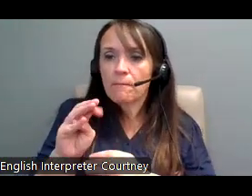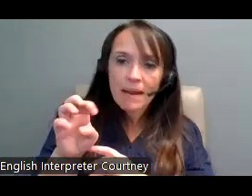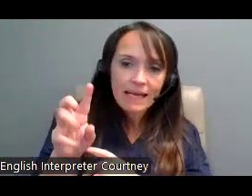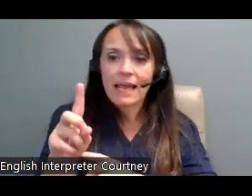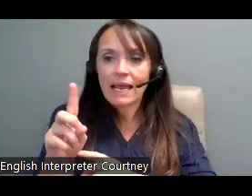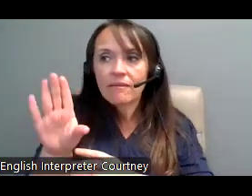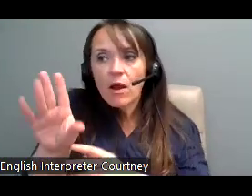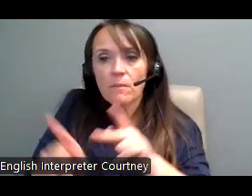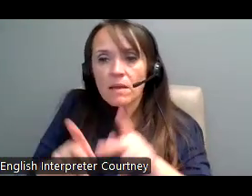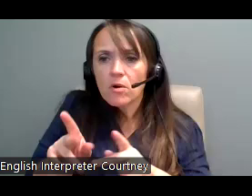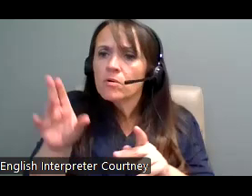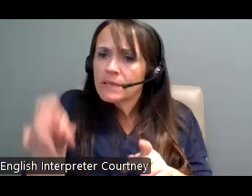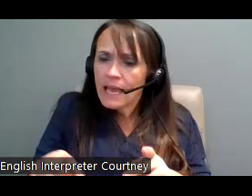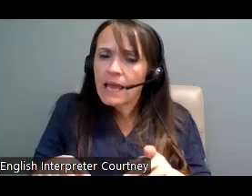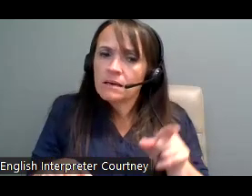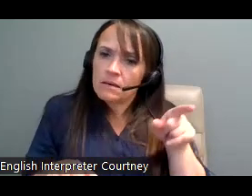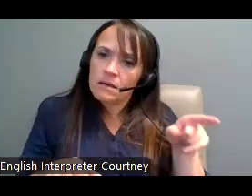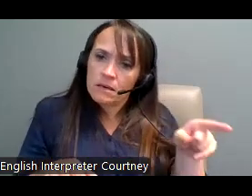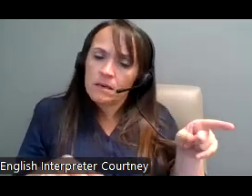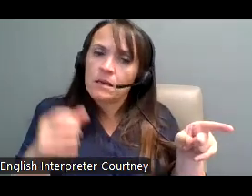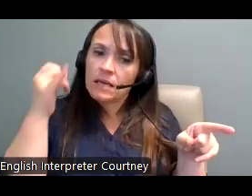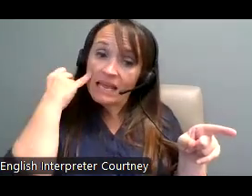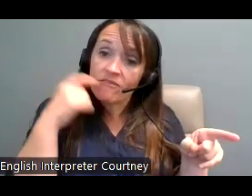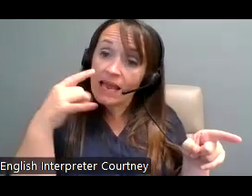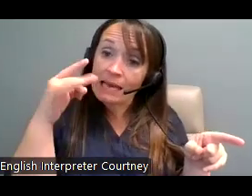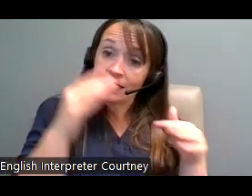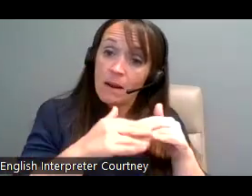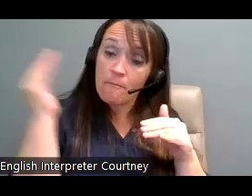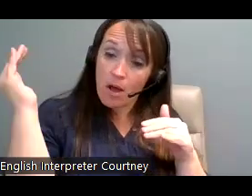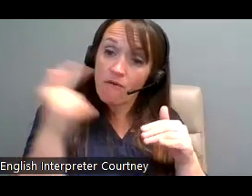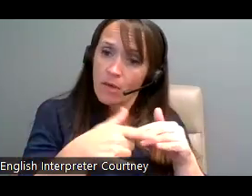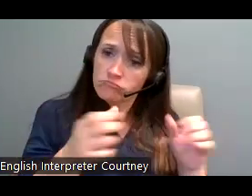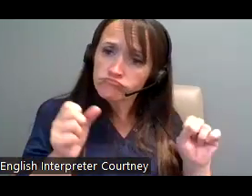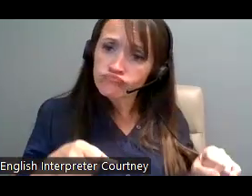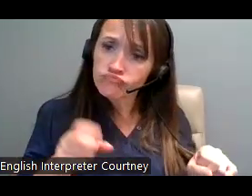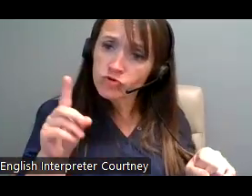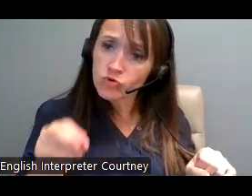you can have people post 18 years of age, that you know not want to provide support to your loved one